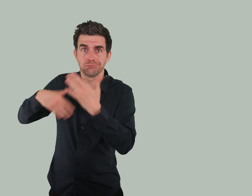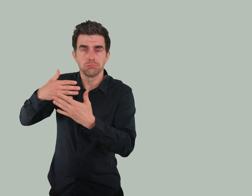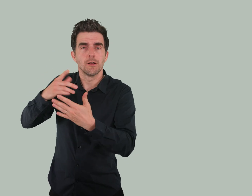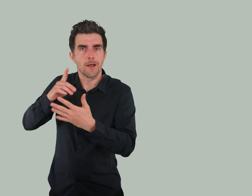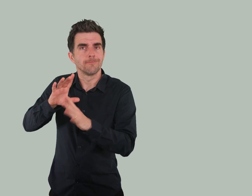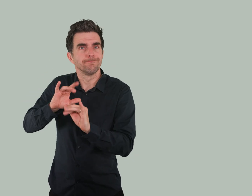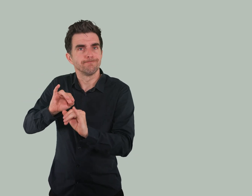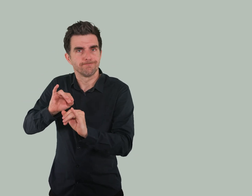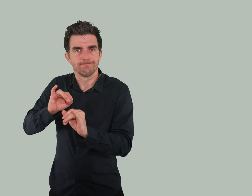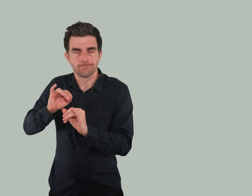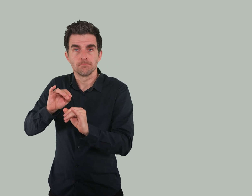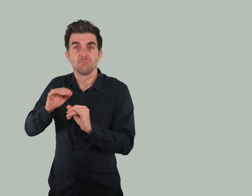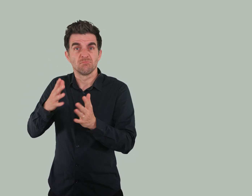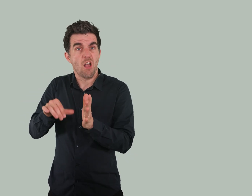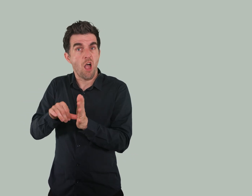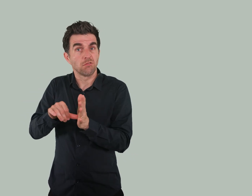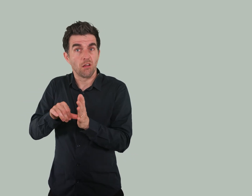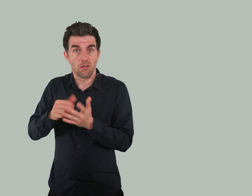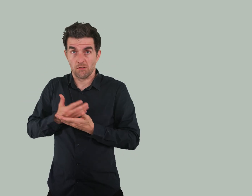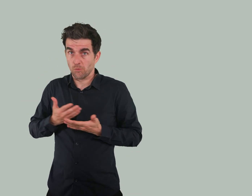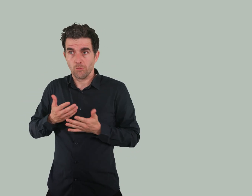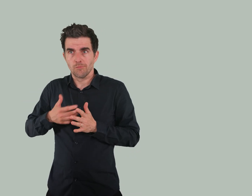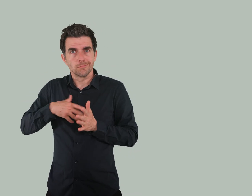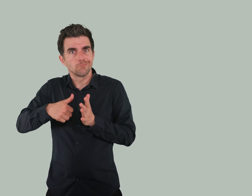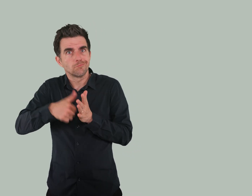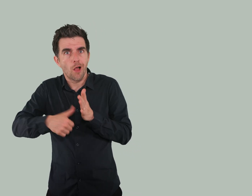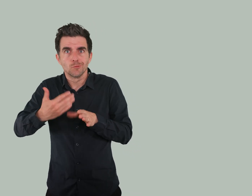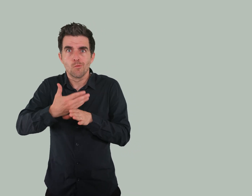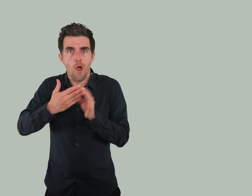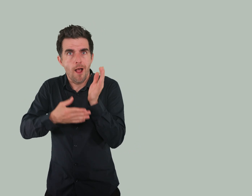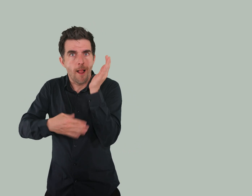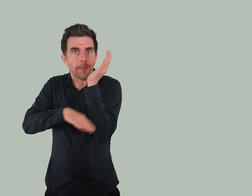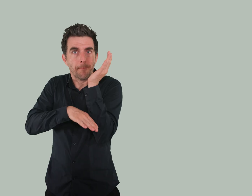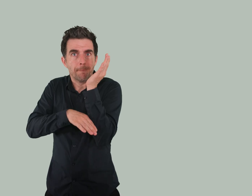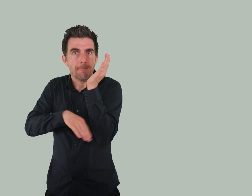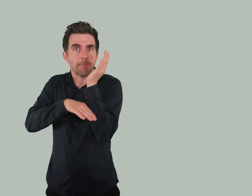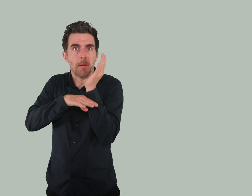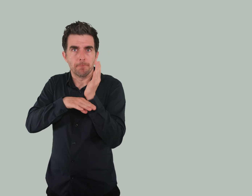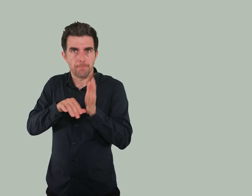for those at the start of working life.